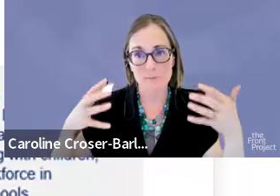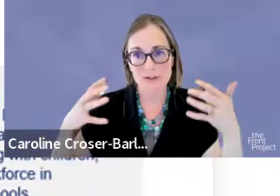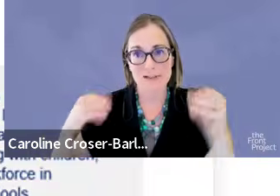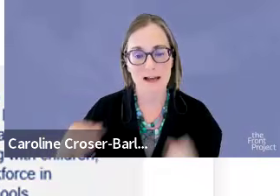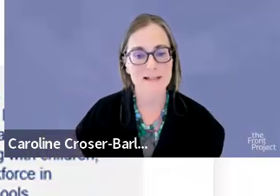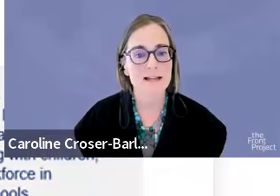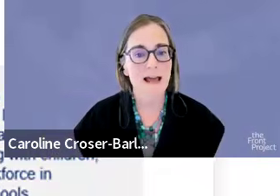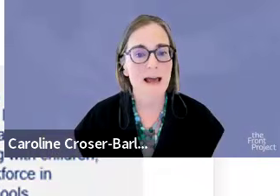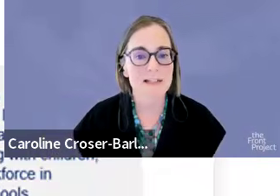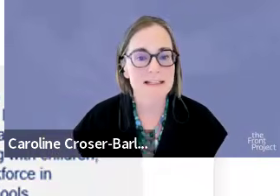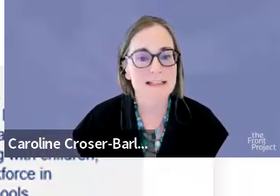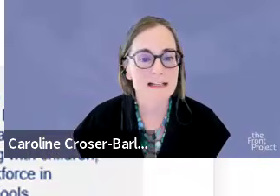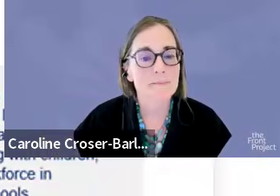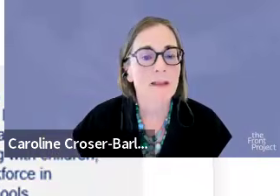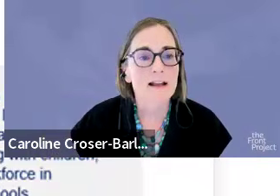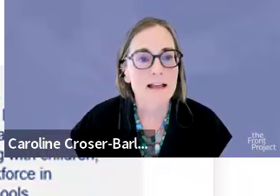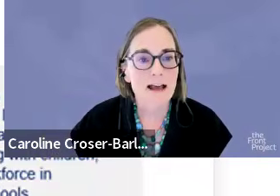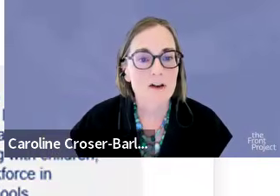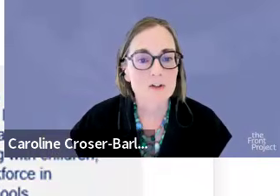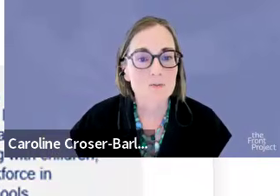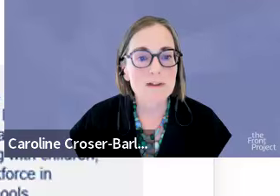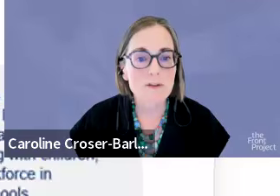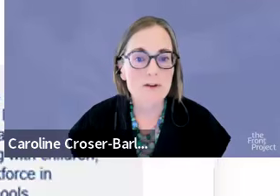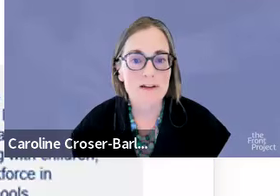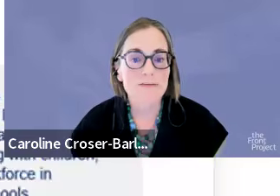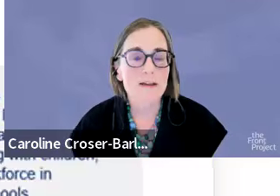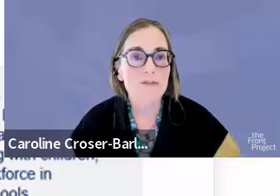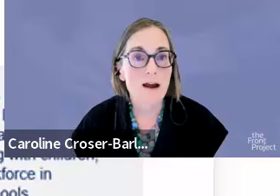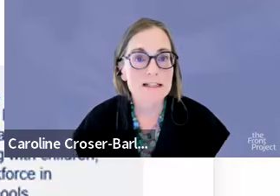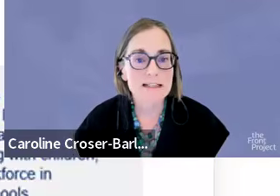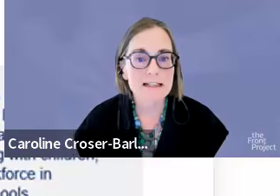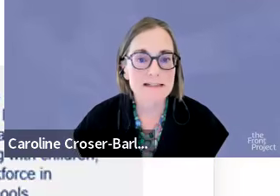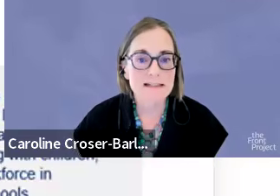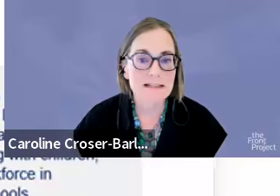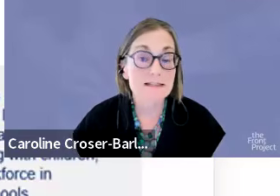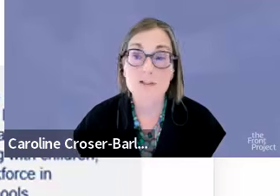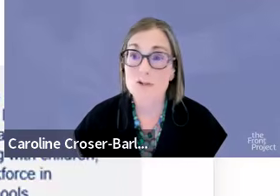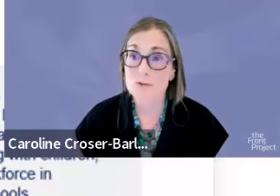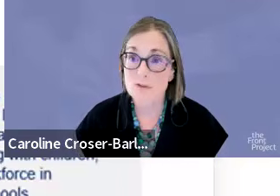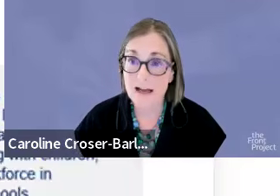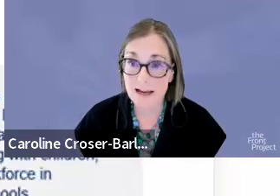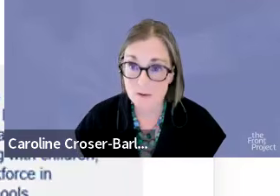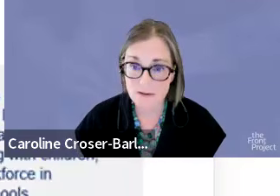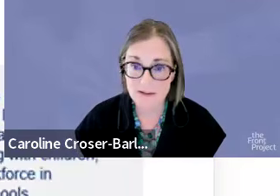have both sides happening here. Now, you will have heard that Thriving Kids is for children eight or